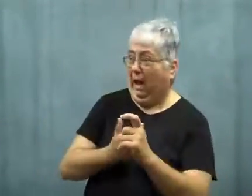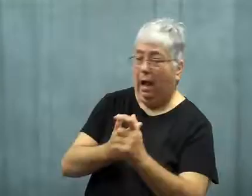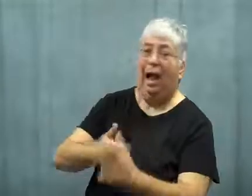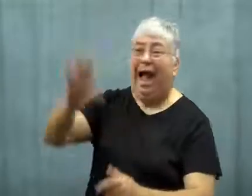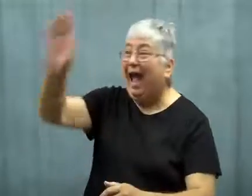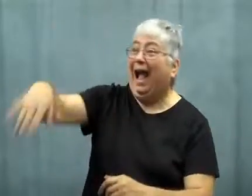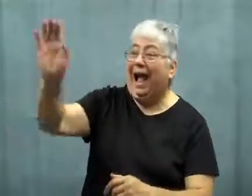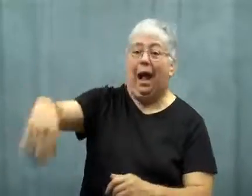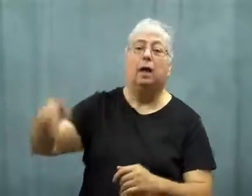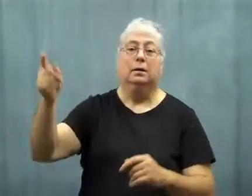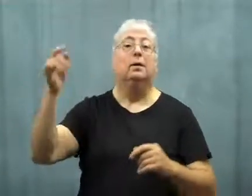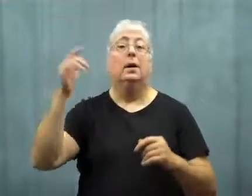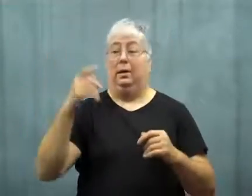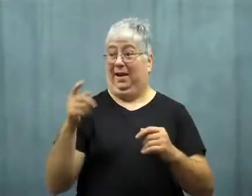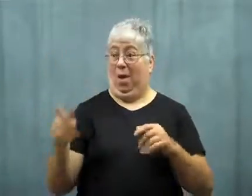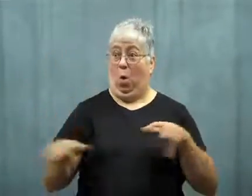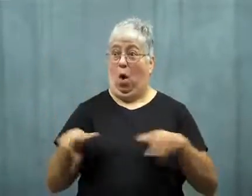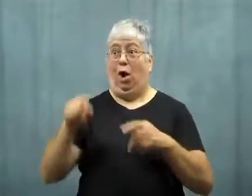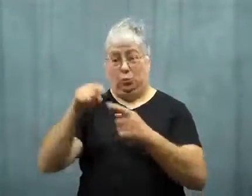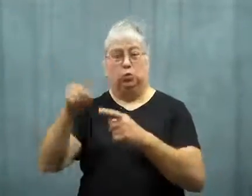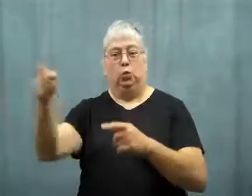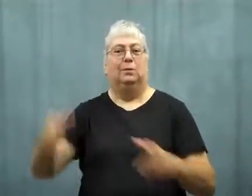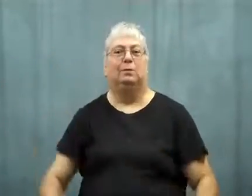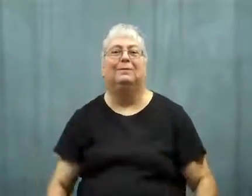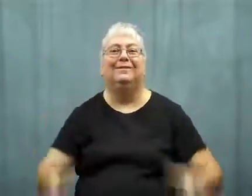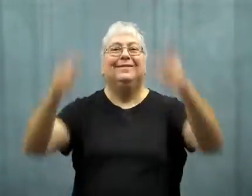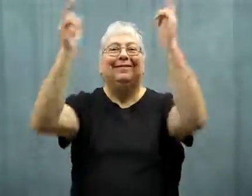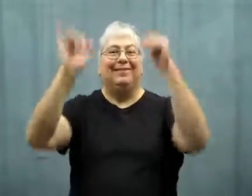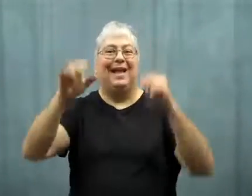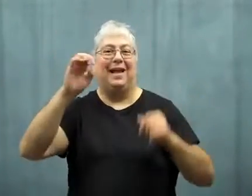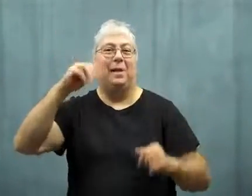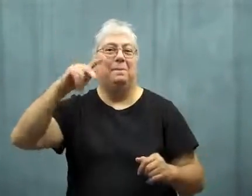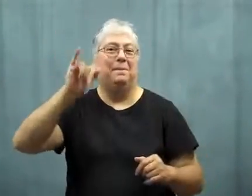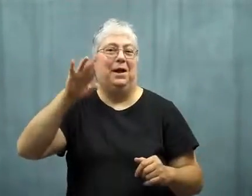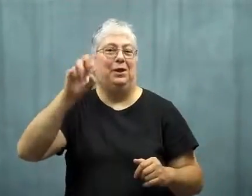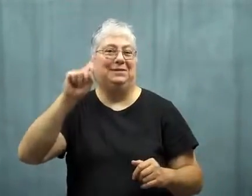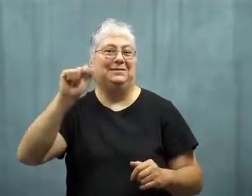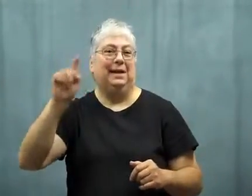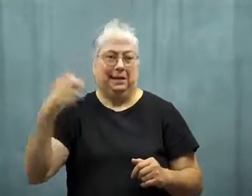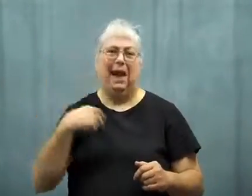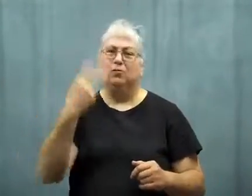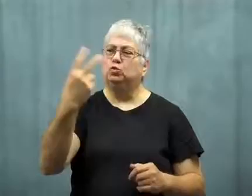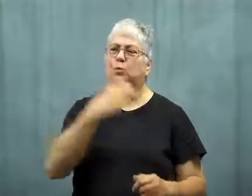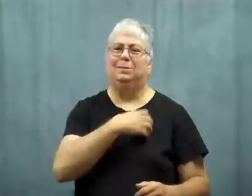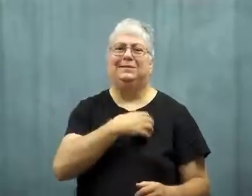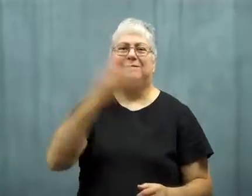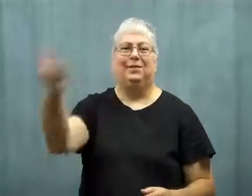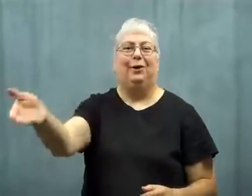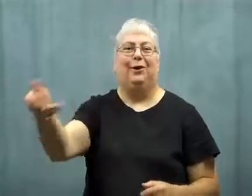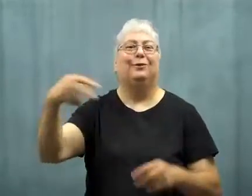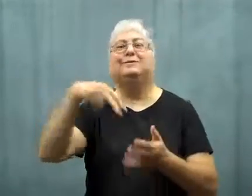They chased after him as he walked to the Empire State building.